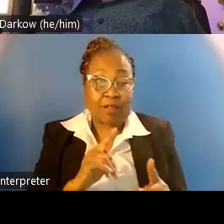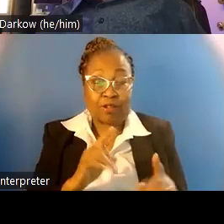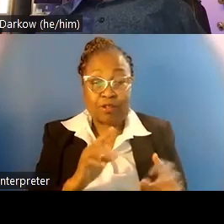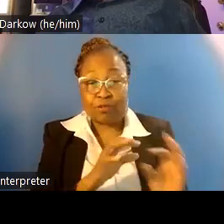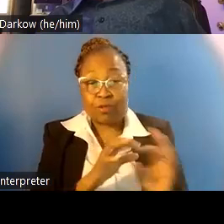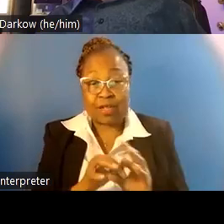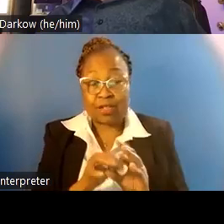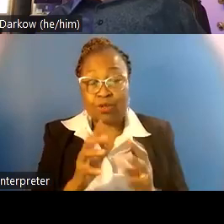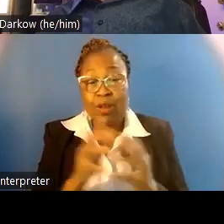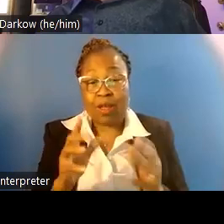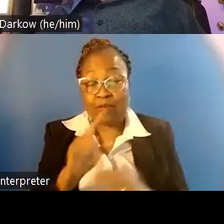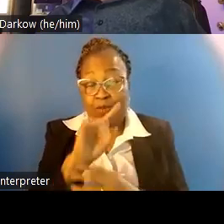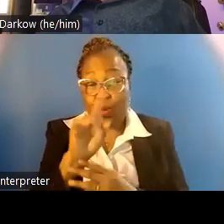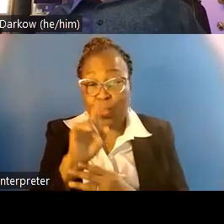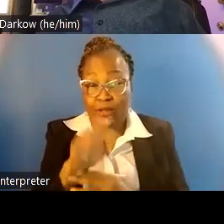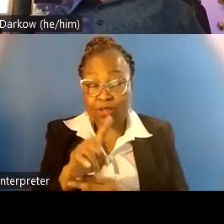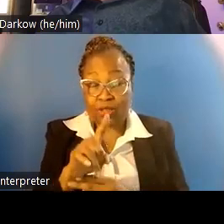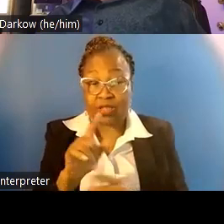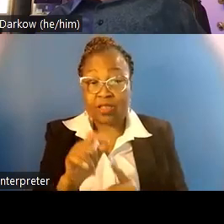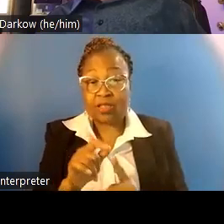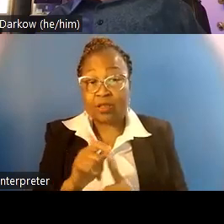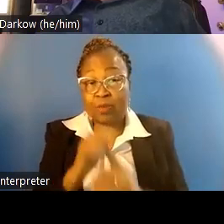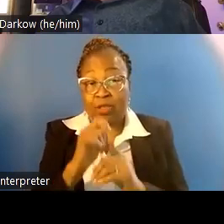specifically engaging undergraduate students.